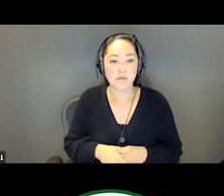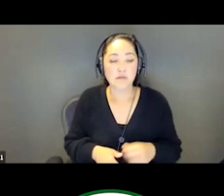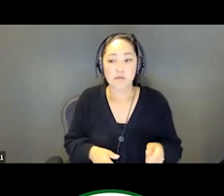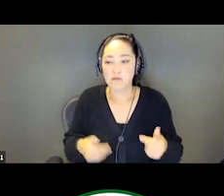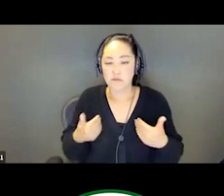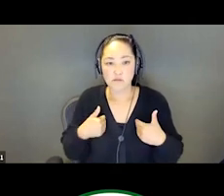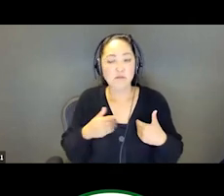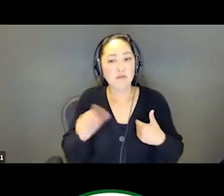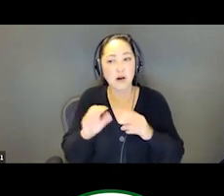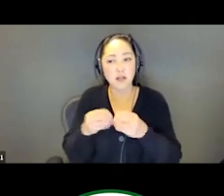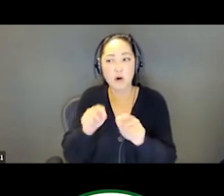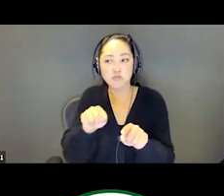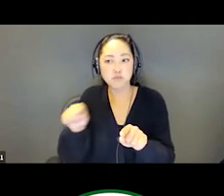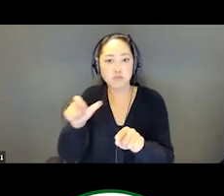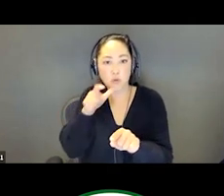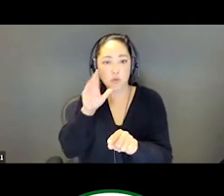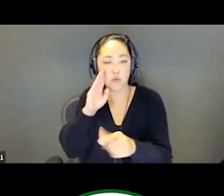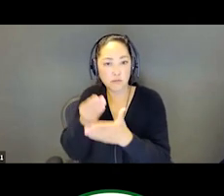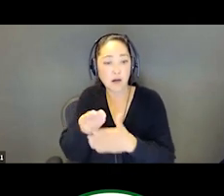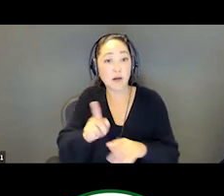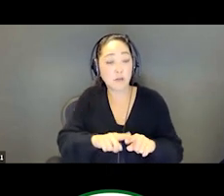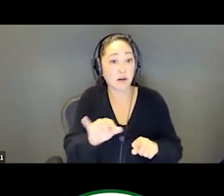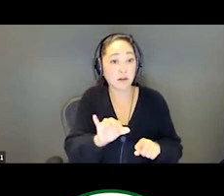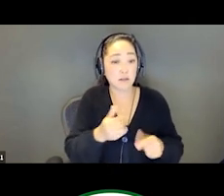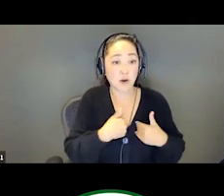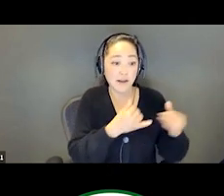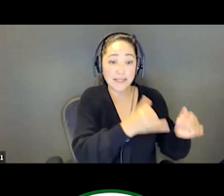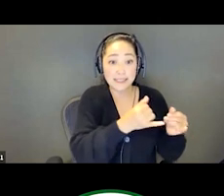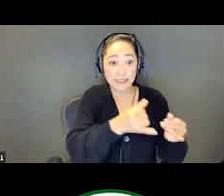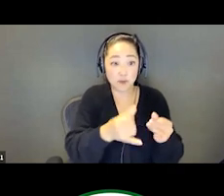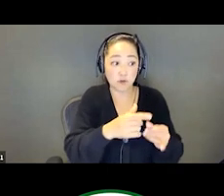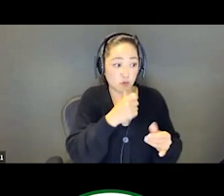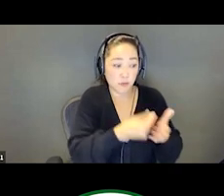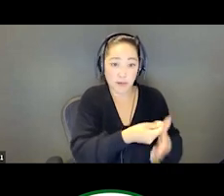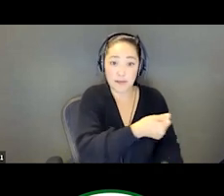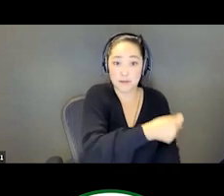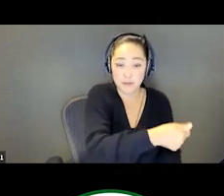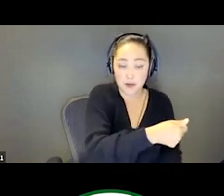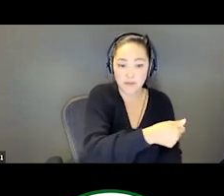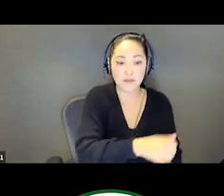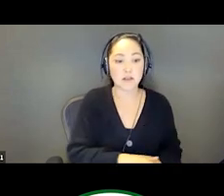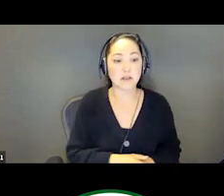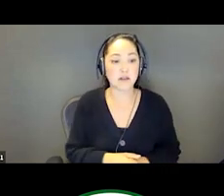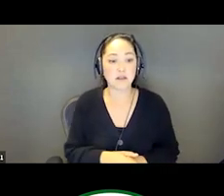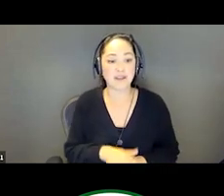We have several customers that are, in French it's a, which is a, which is, families that